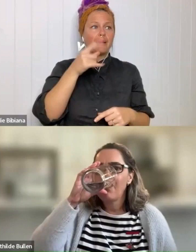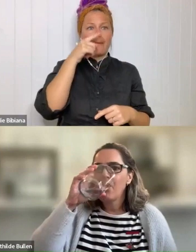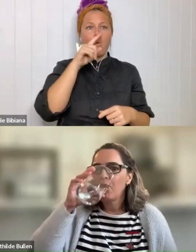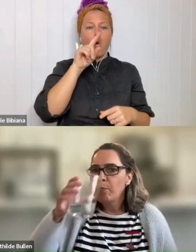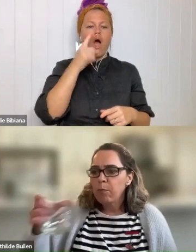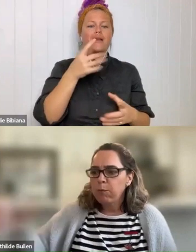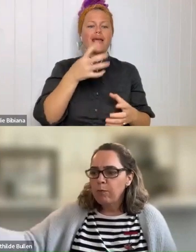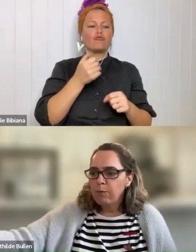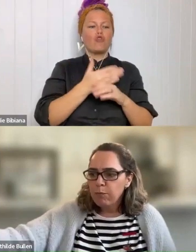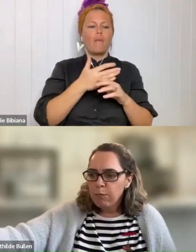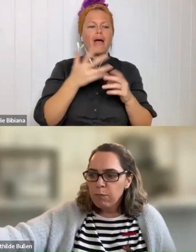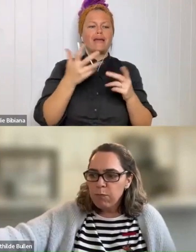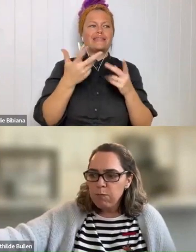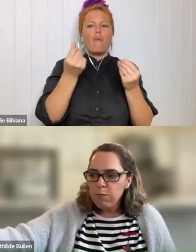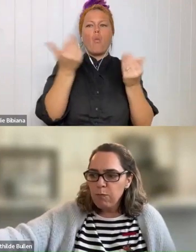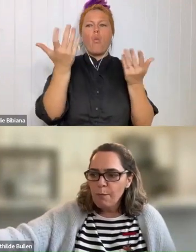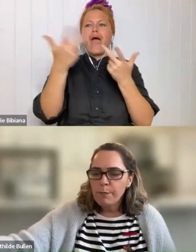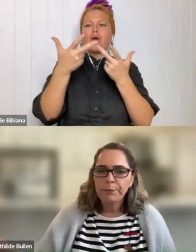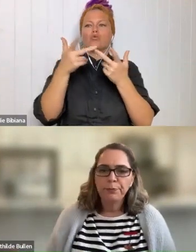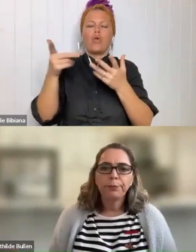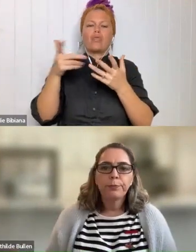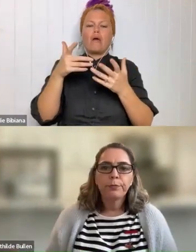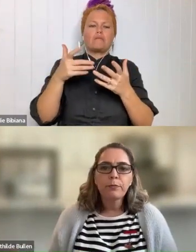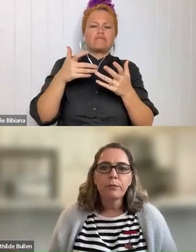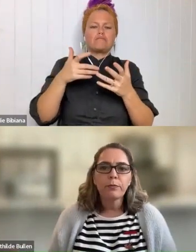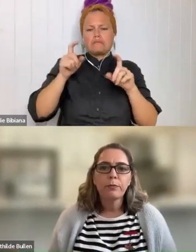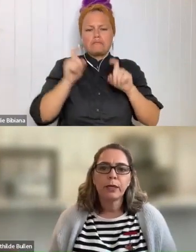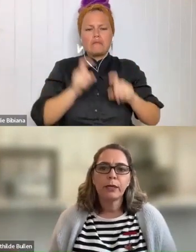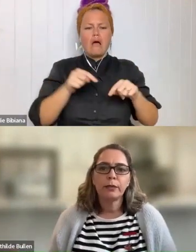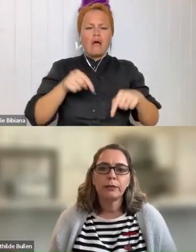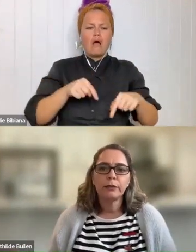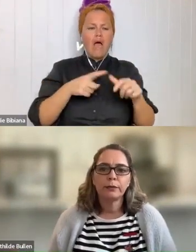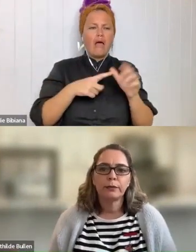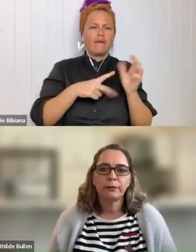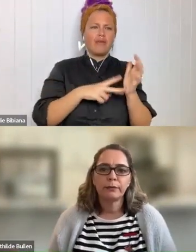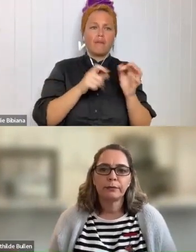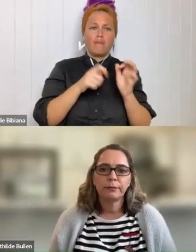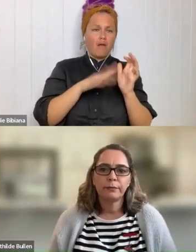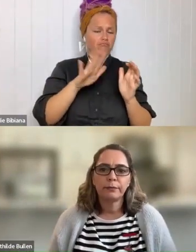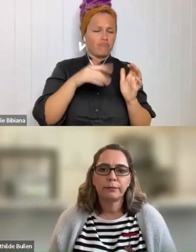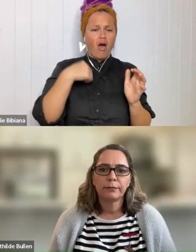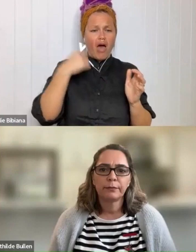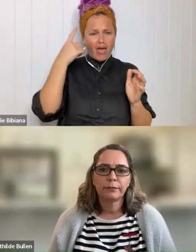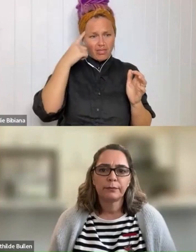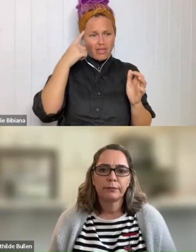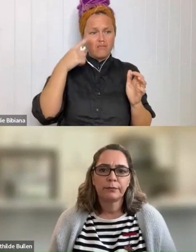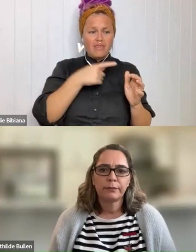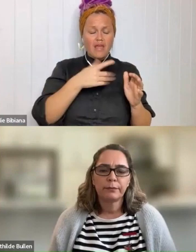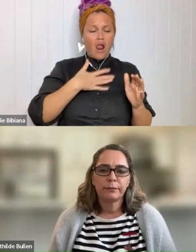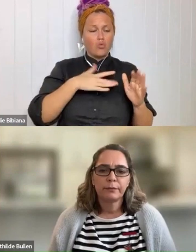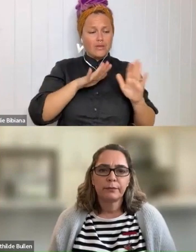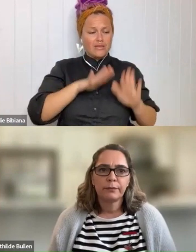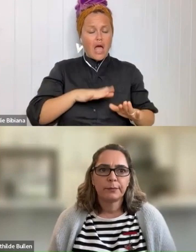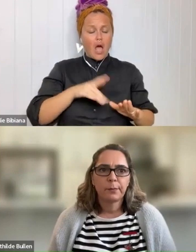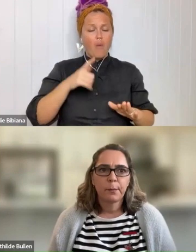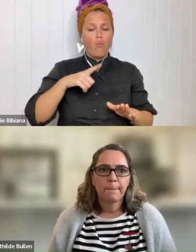that they stay with us. That actually, I like to think that they stay with us, not only because they feel valued and